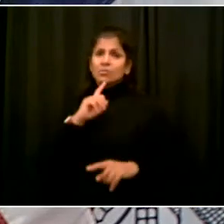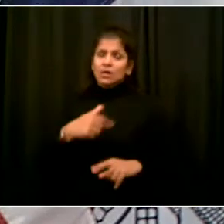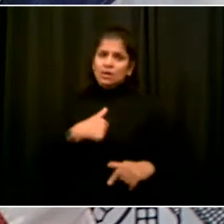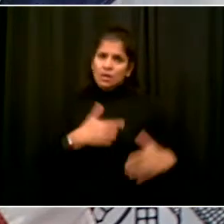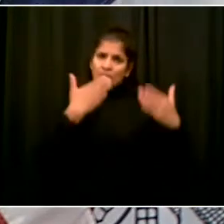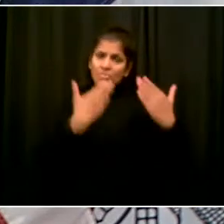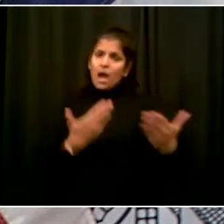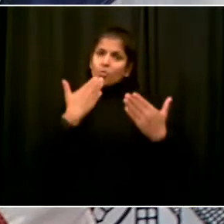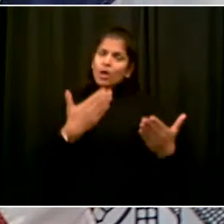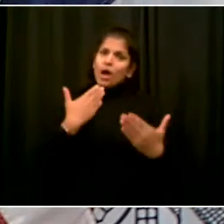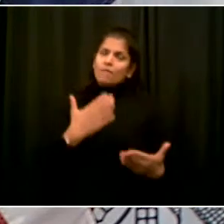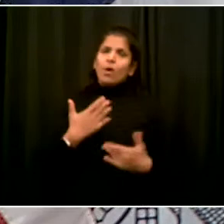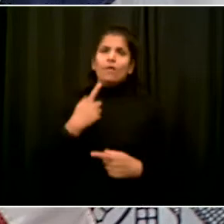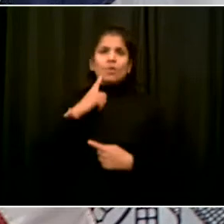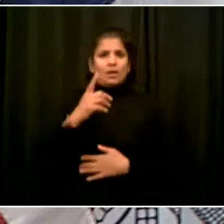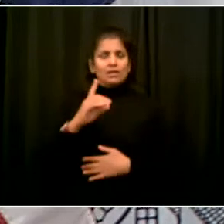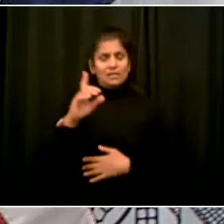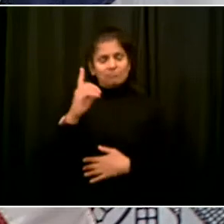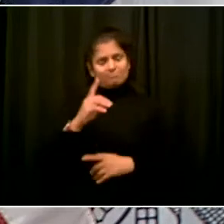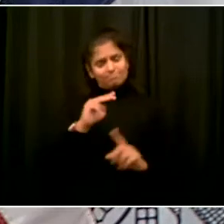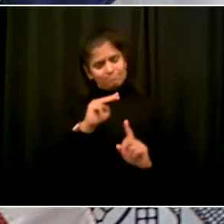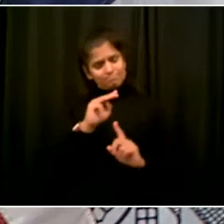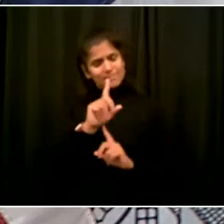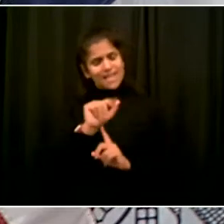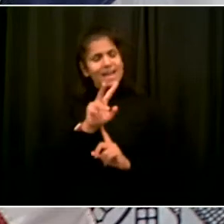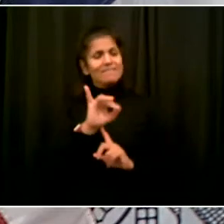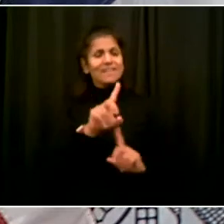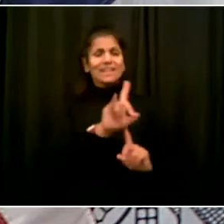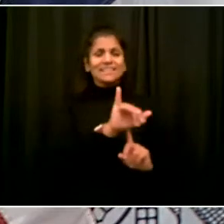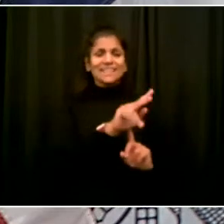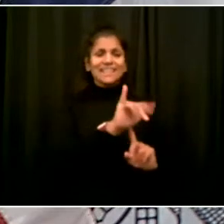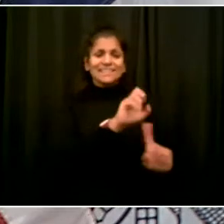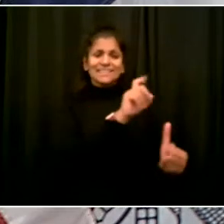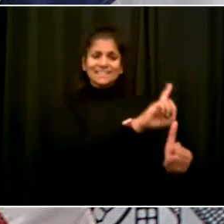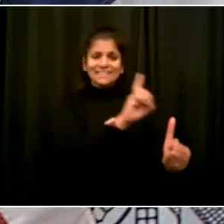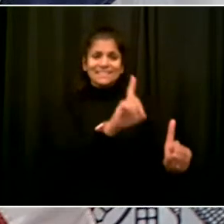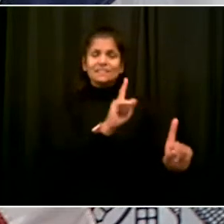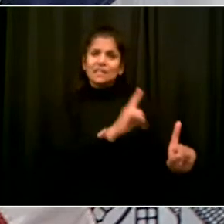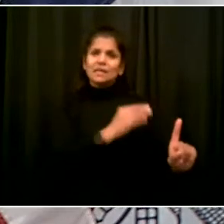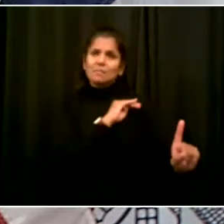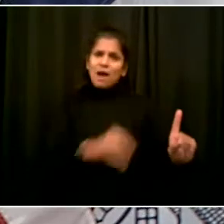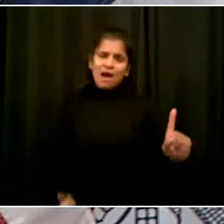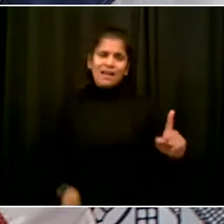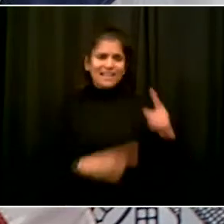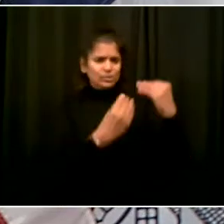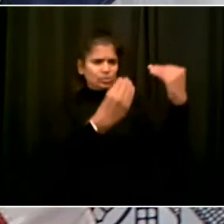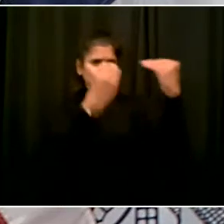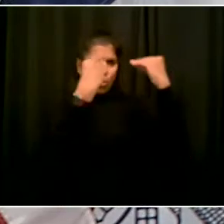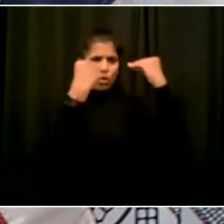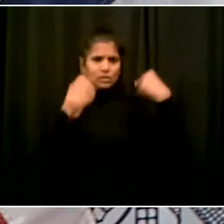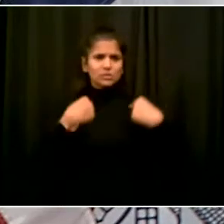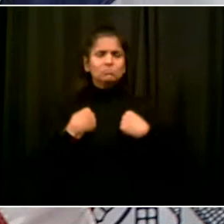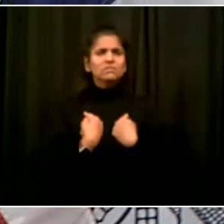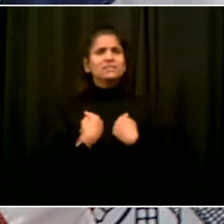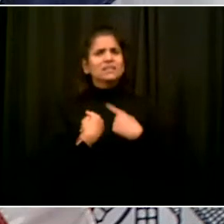PARTICULARLY THANKFUL FOR MAYOR DAVID DINKINS, THANKFUL HE WAS HERE TO SHOW US